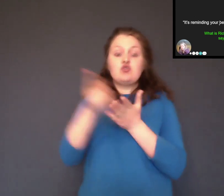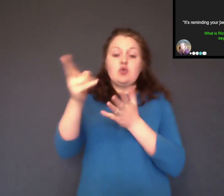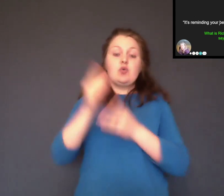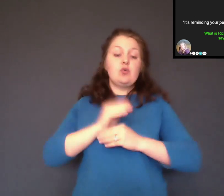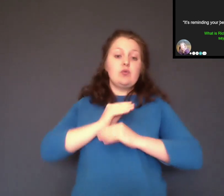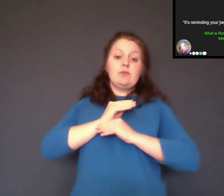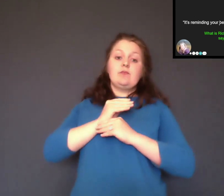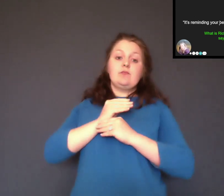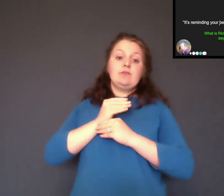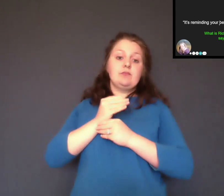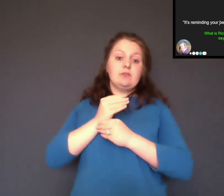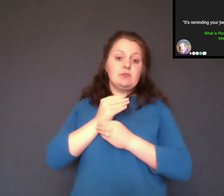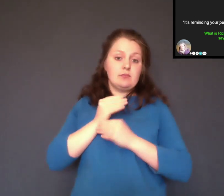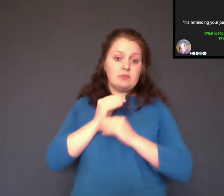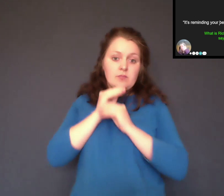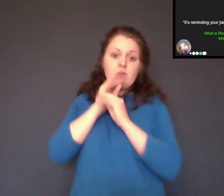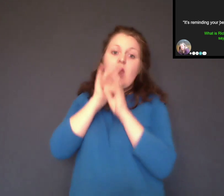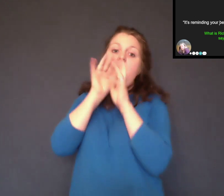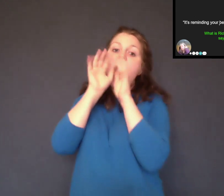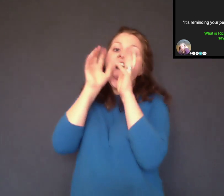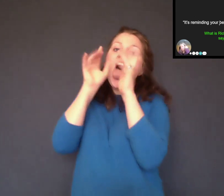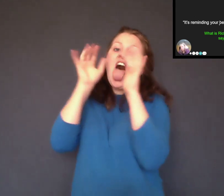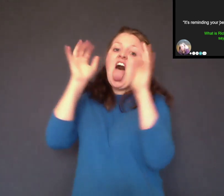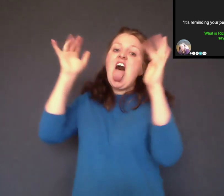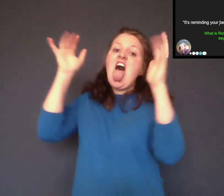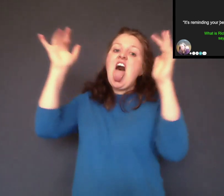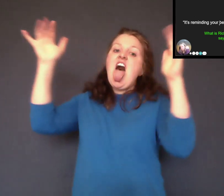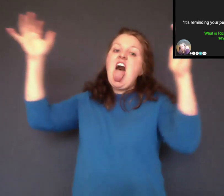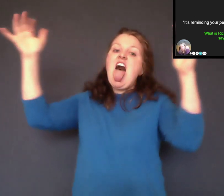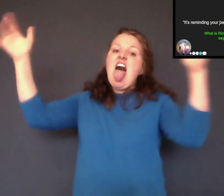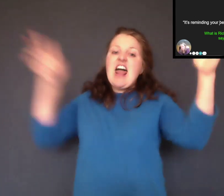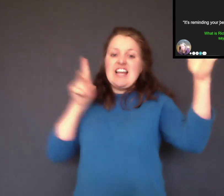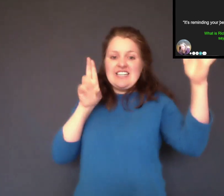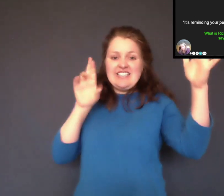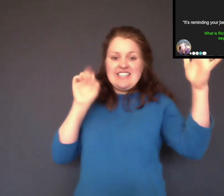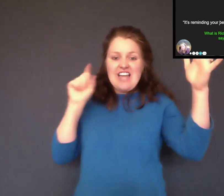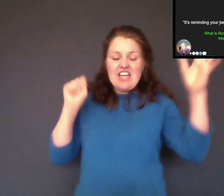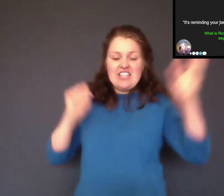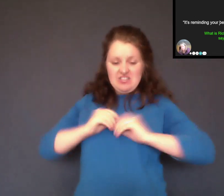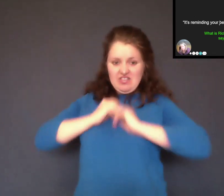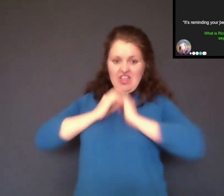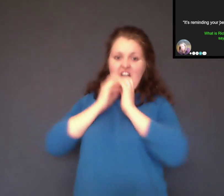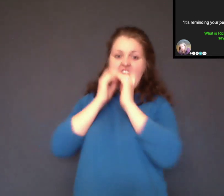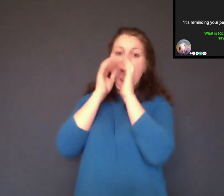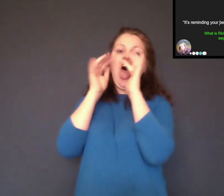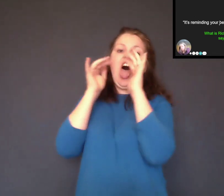the truth came pouring forth dry streams of dust that ran from his gullet and followed over his